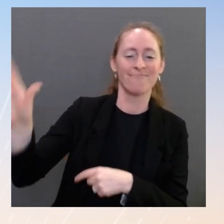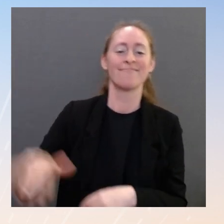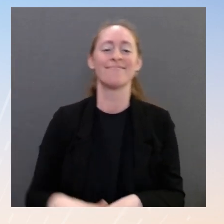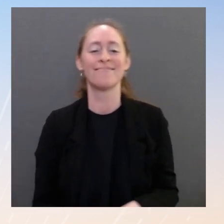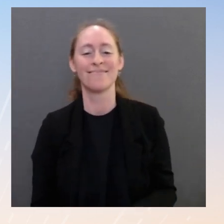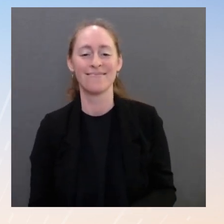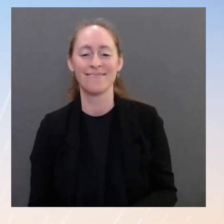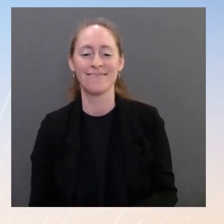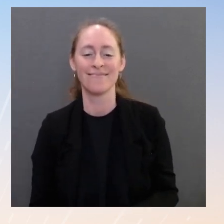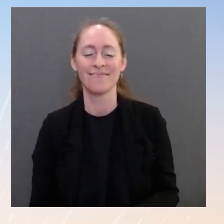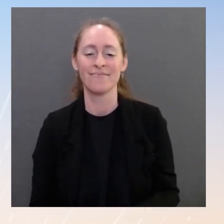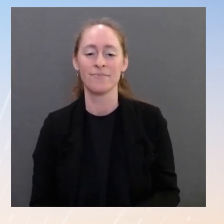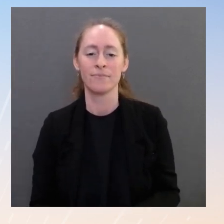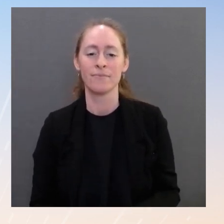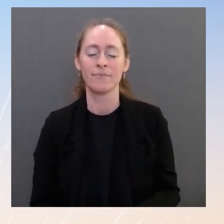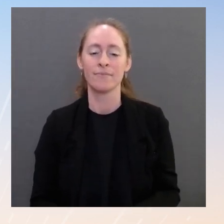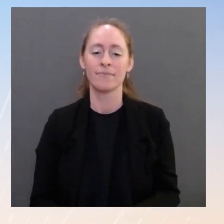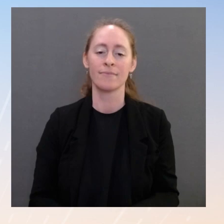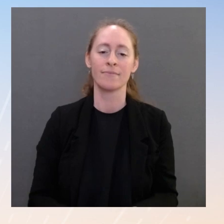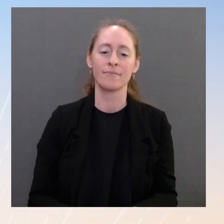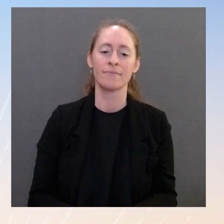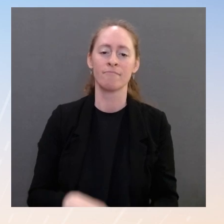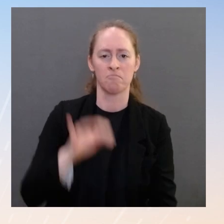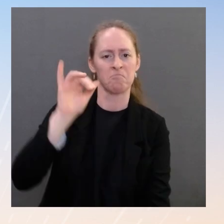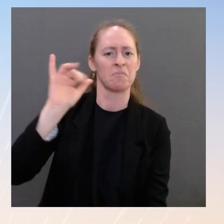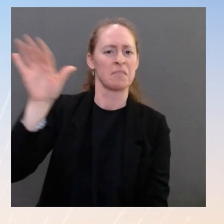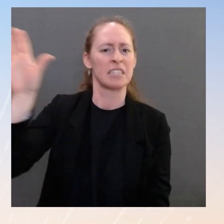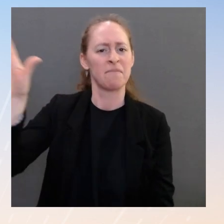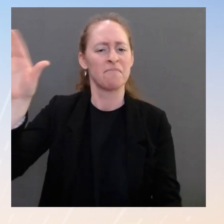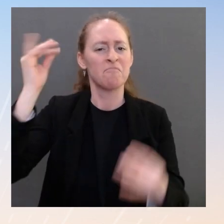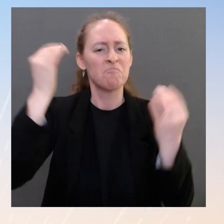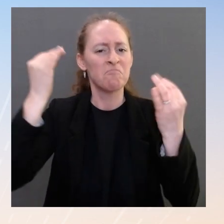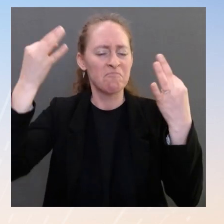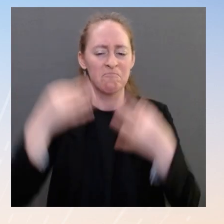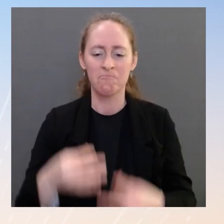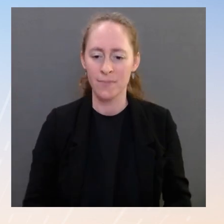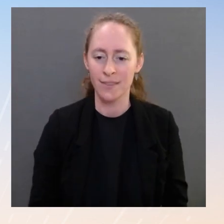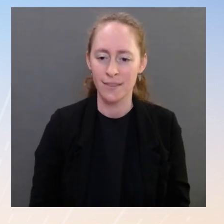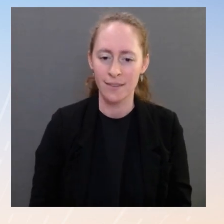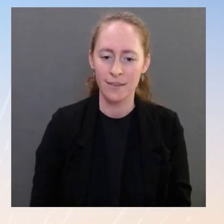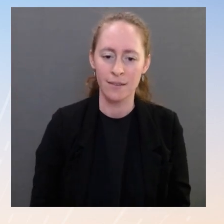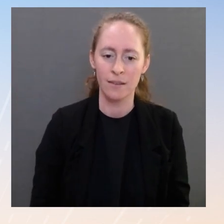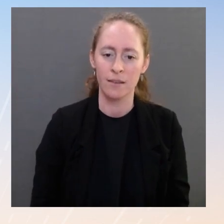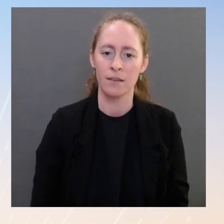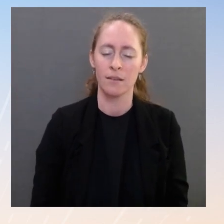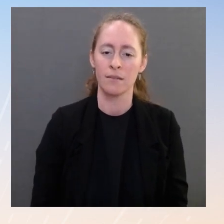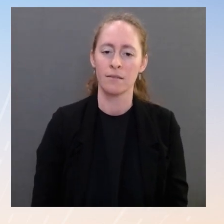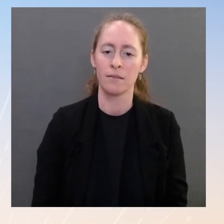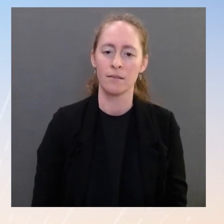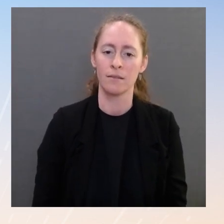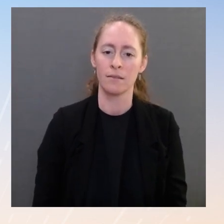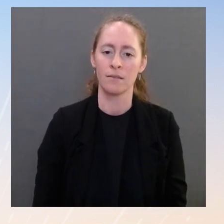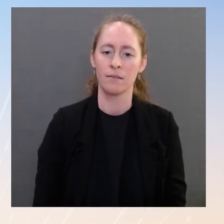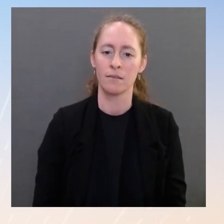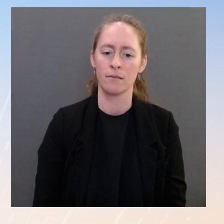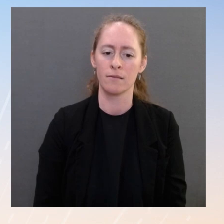he made on a personal basis. The Press: Thank you. And I want to ask a few questions on Title 42, but real quick, I want to take another stab at a question I tried yesterday.